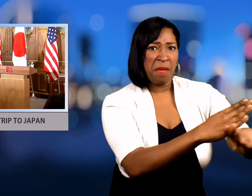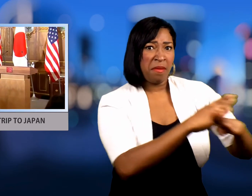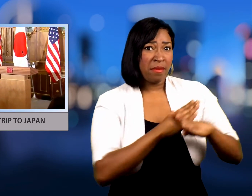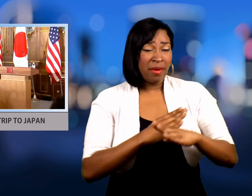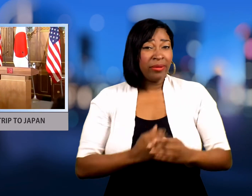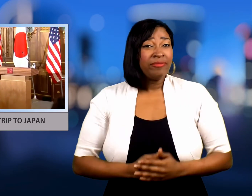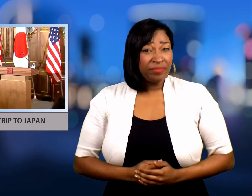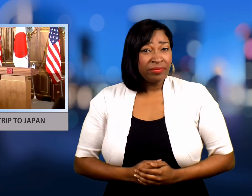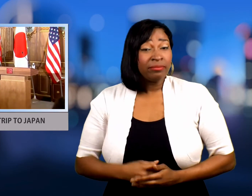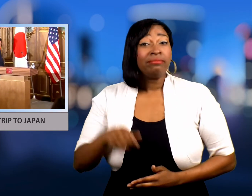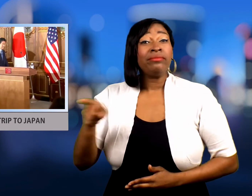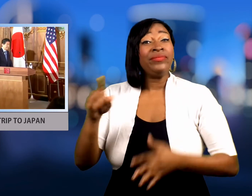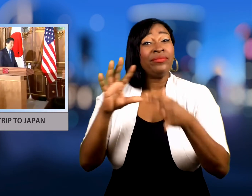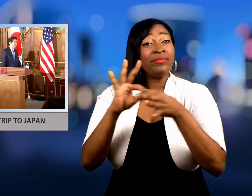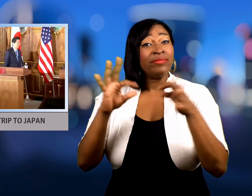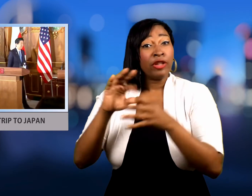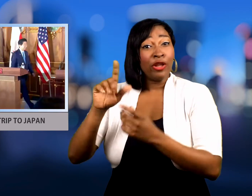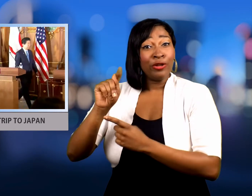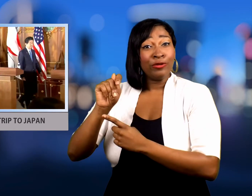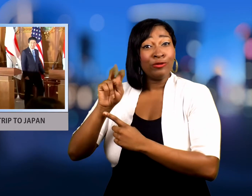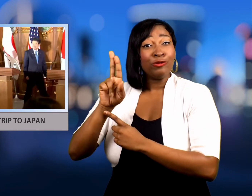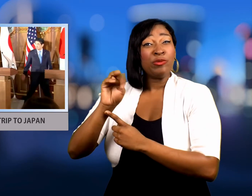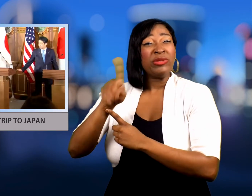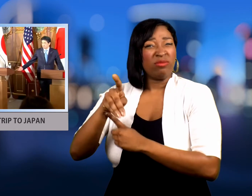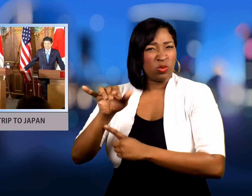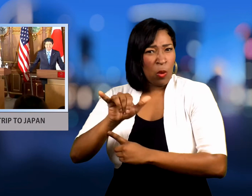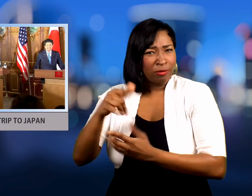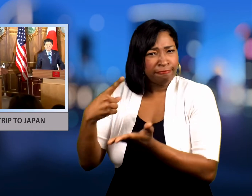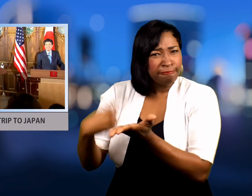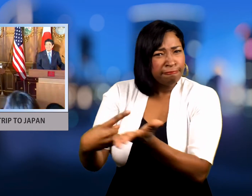And he says he and Trump also are talking about